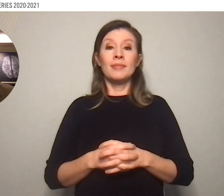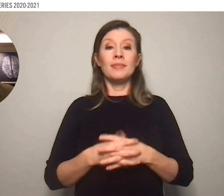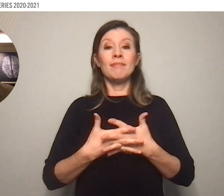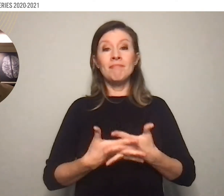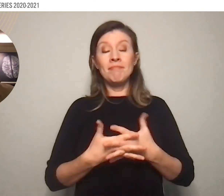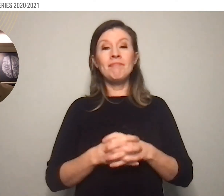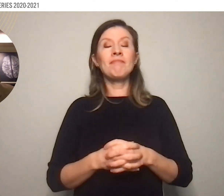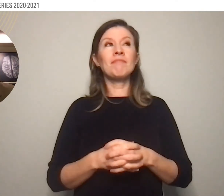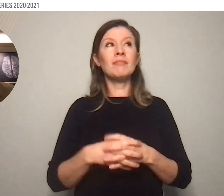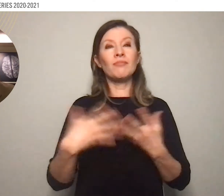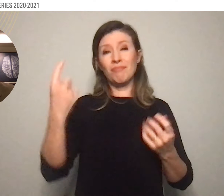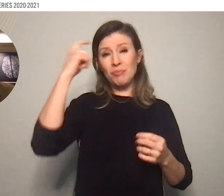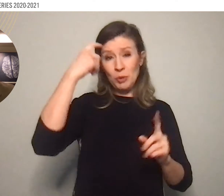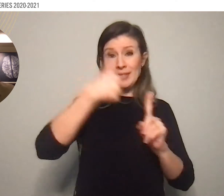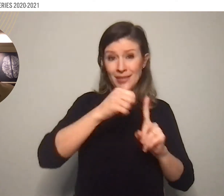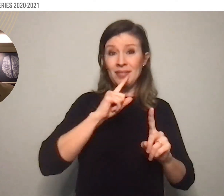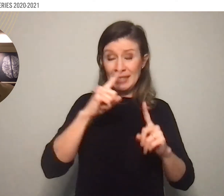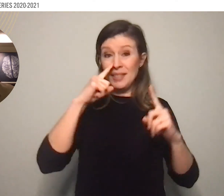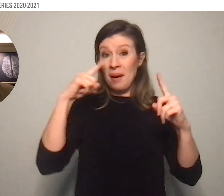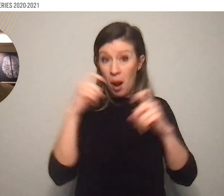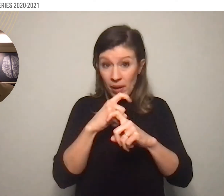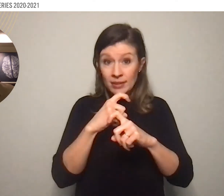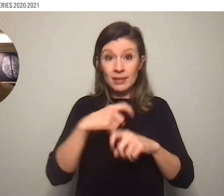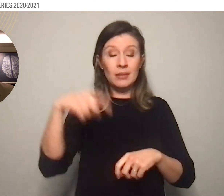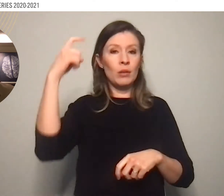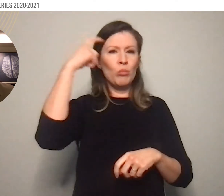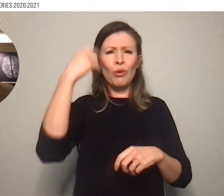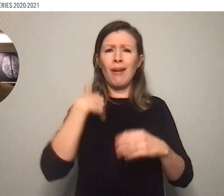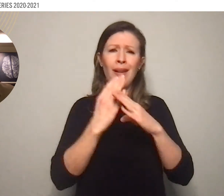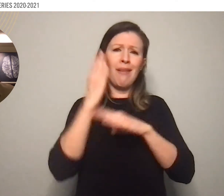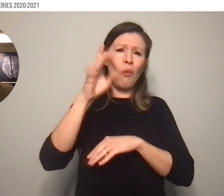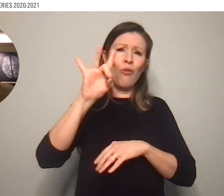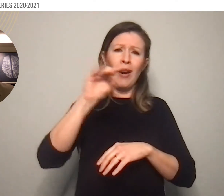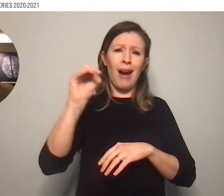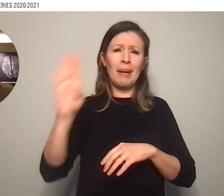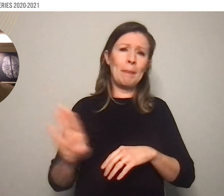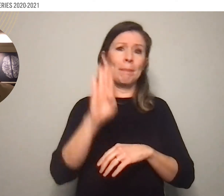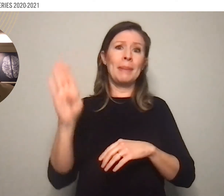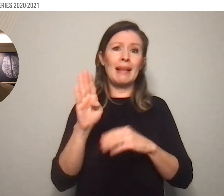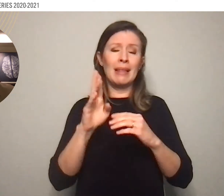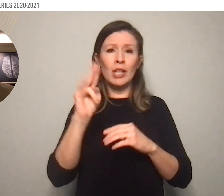Well the brain is complex. It has over 80 billion interconnected units or neurons